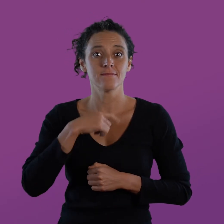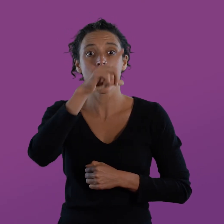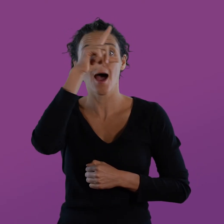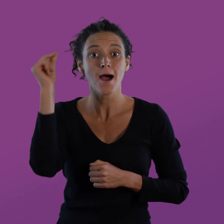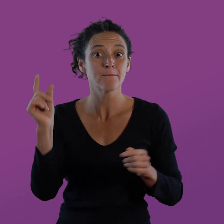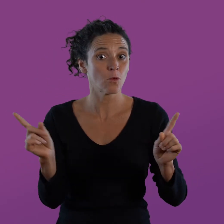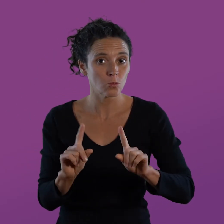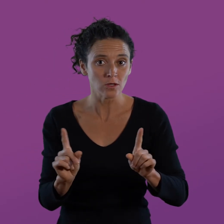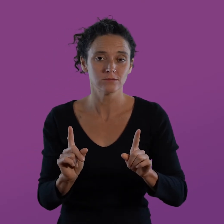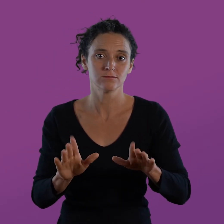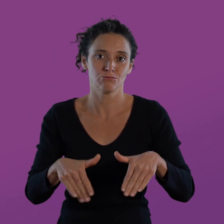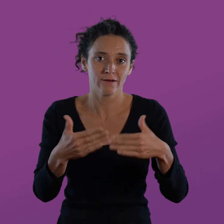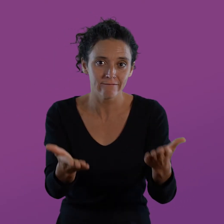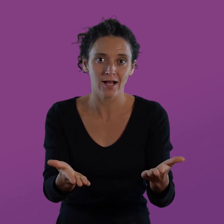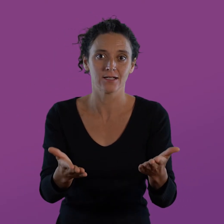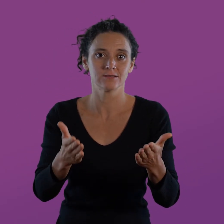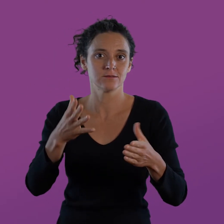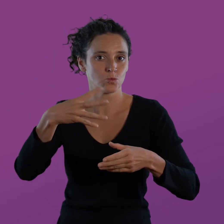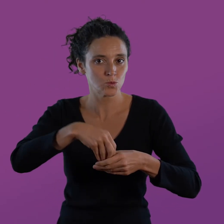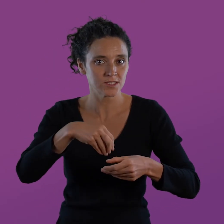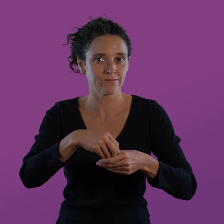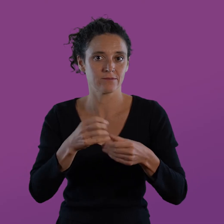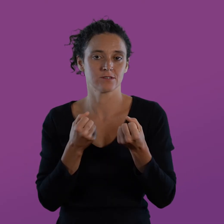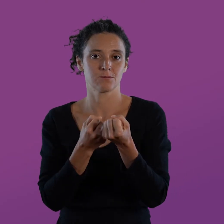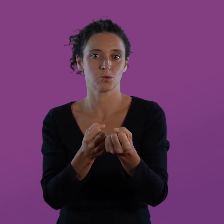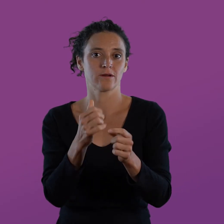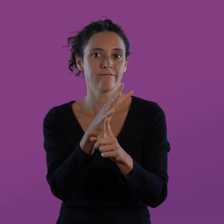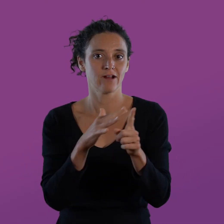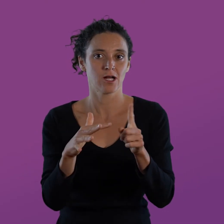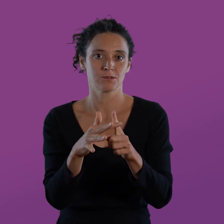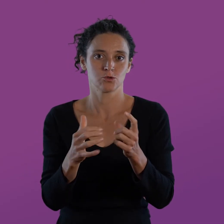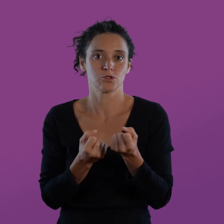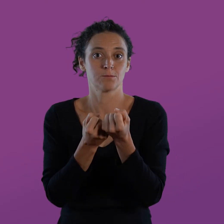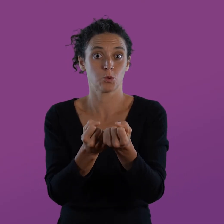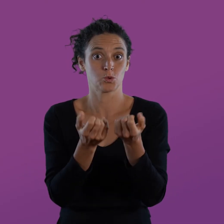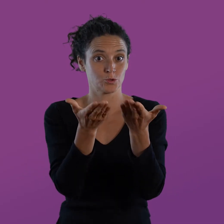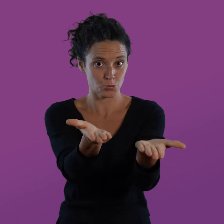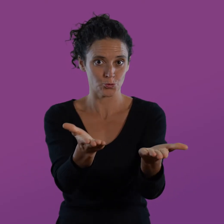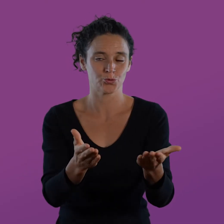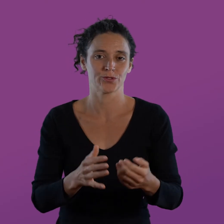Our approach is designed to provide an inclusive environment - where you will be believed and appropriately supported.